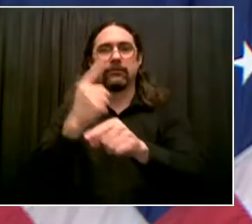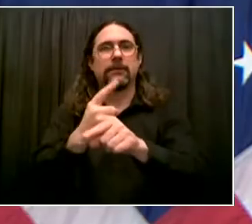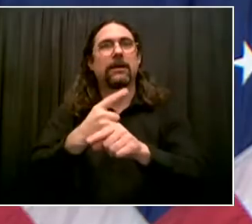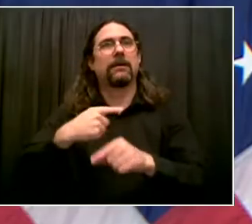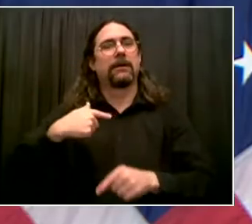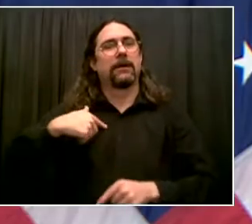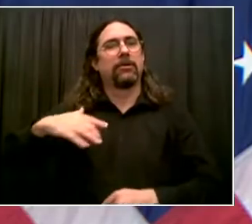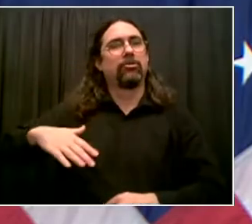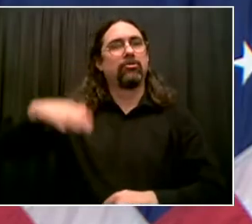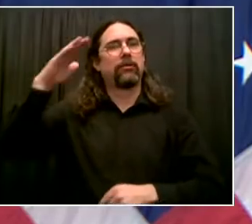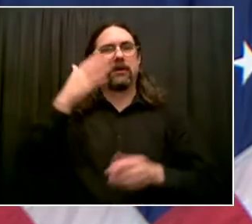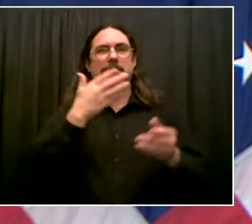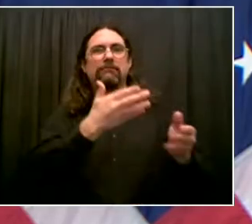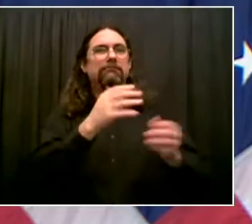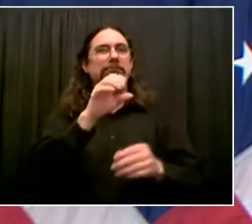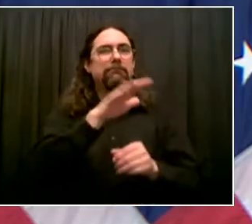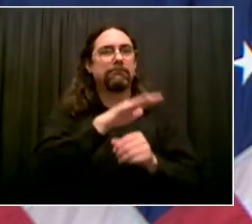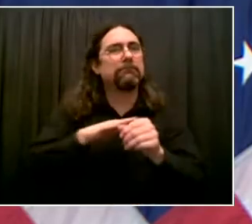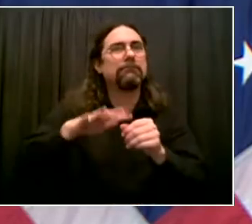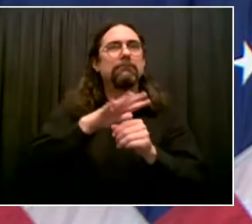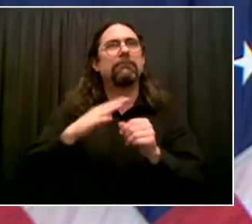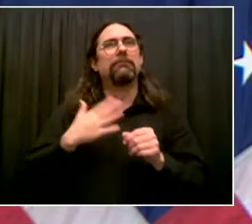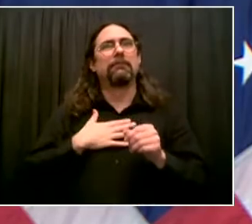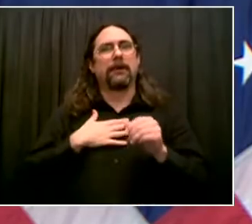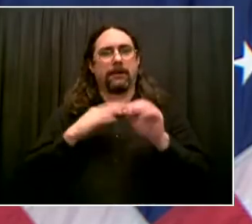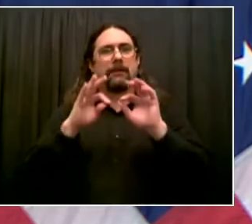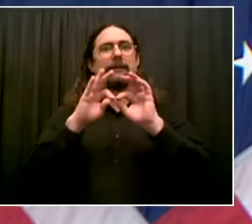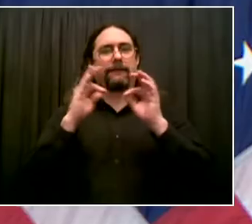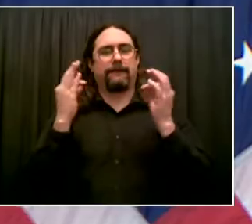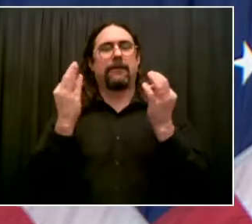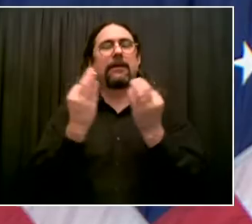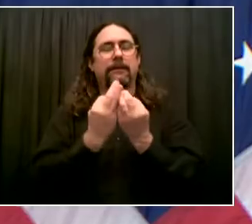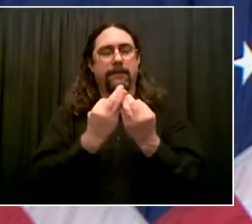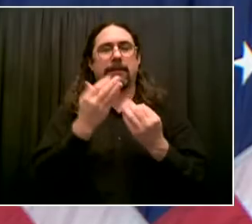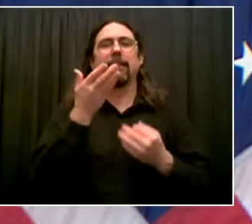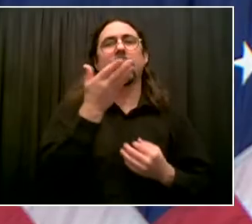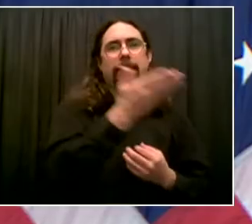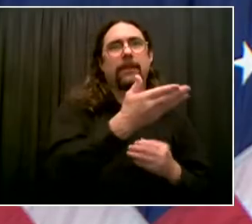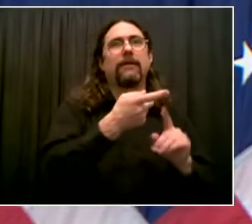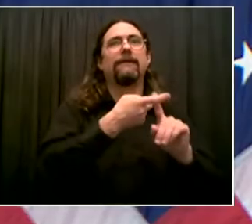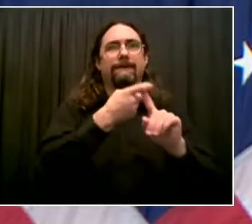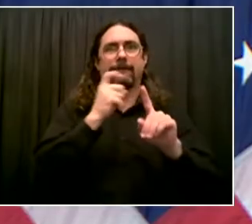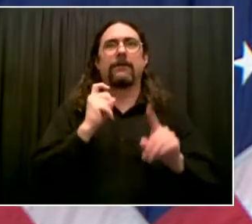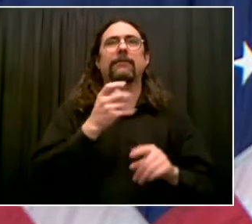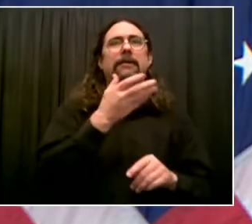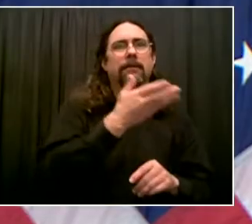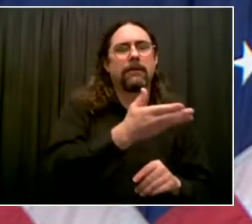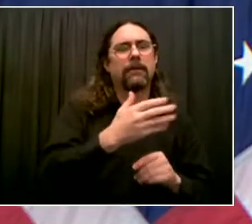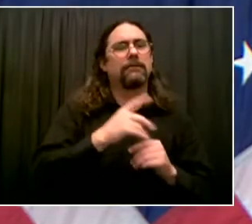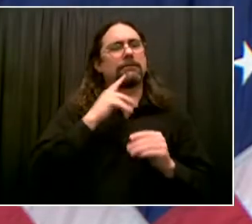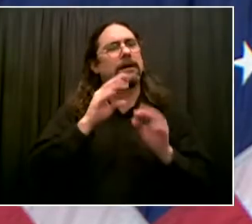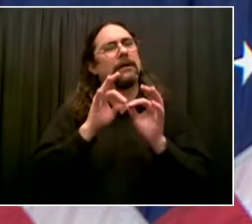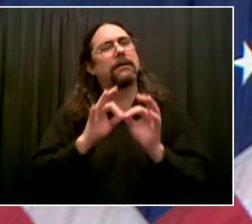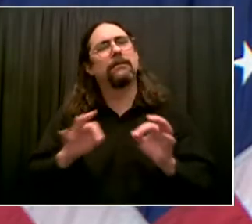MY FAMILY STILL LIVES THERE AND IT WAS VERY IMPORTANT THAT WE DO